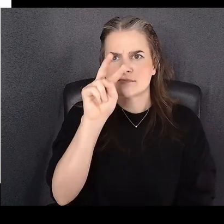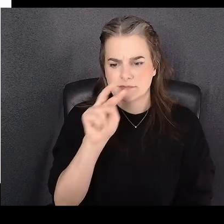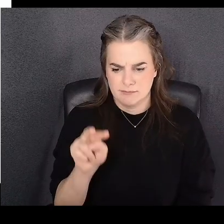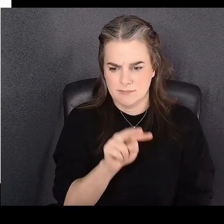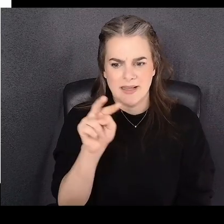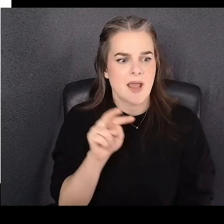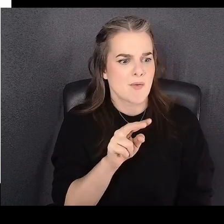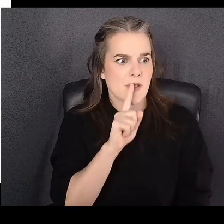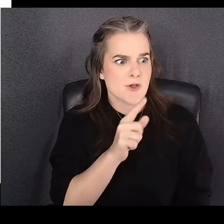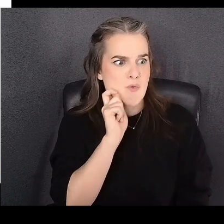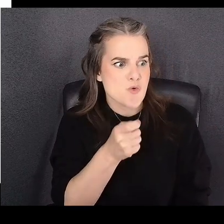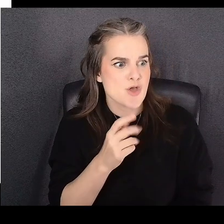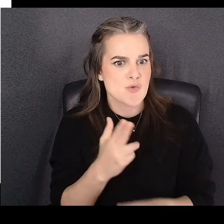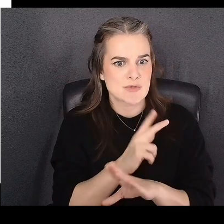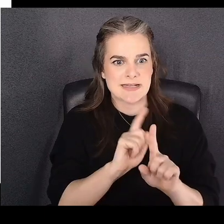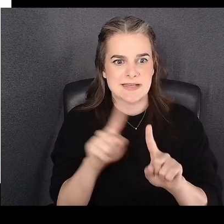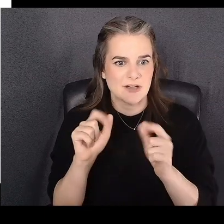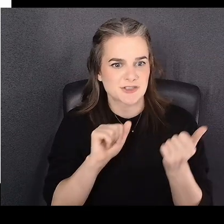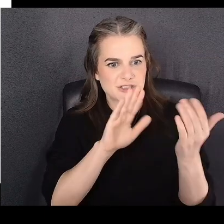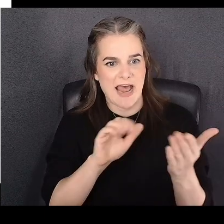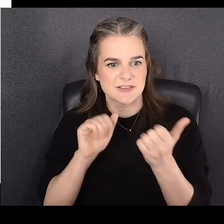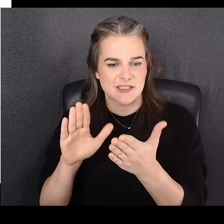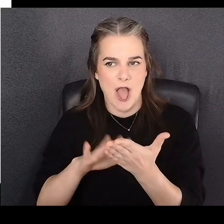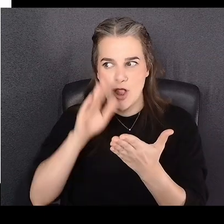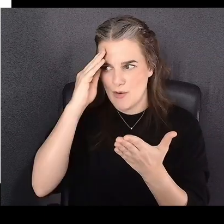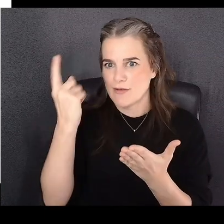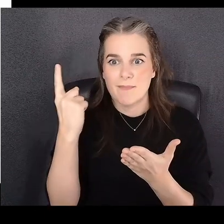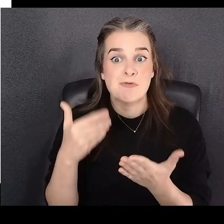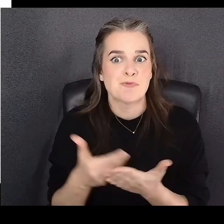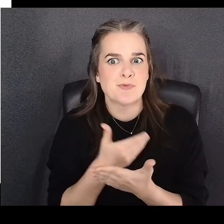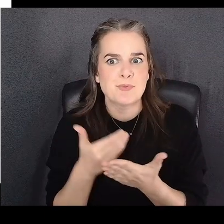using different strategies to solve the problem.